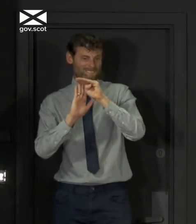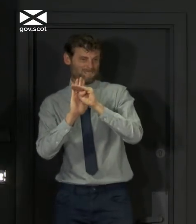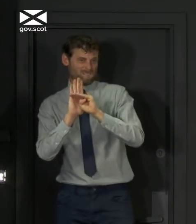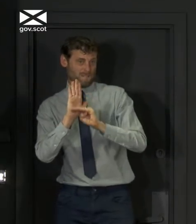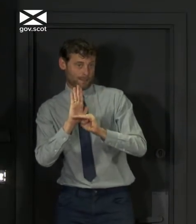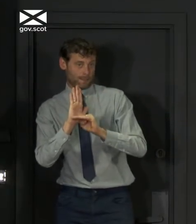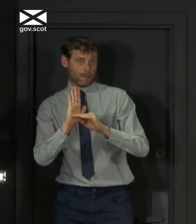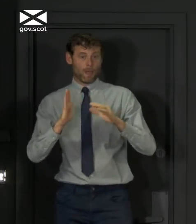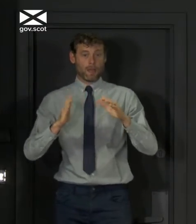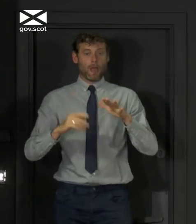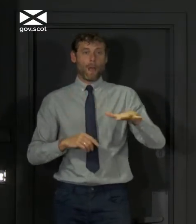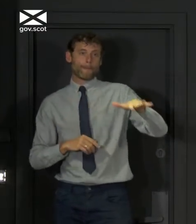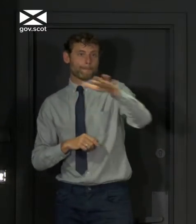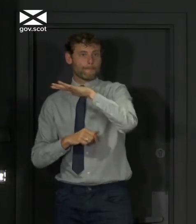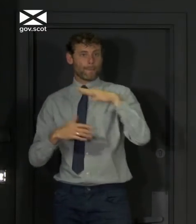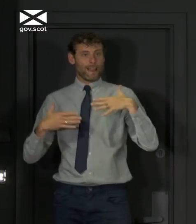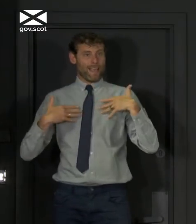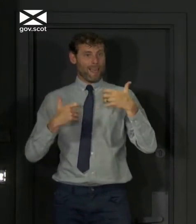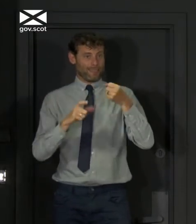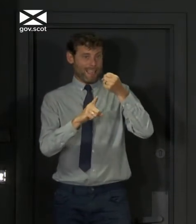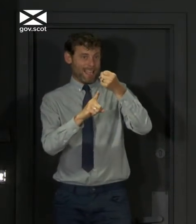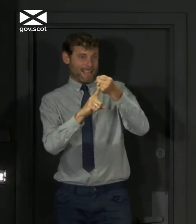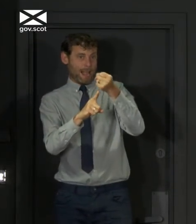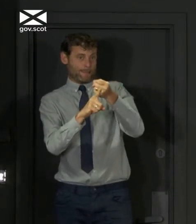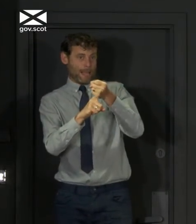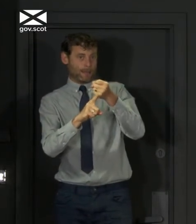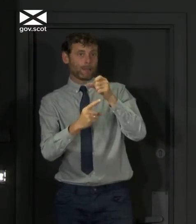health campaign summarising the key points you need to remember.